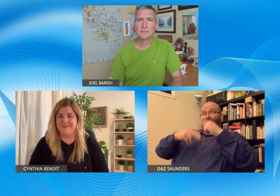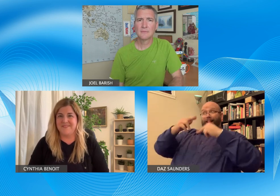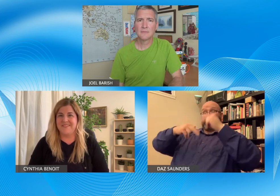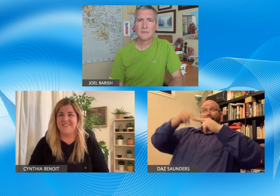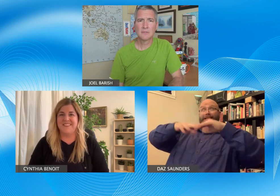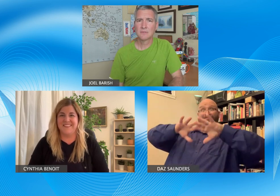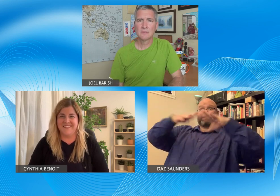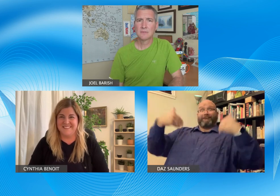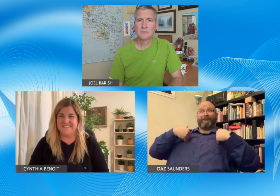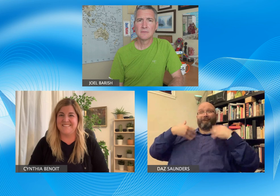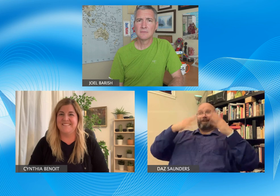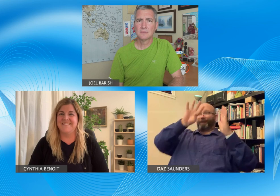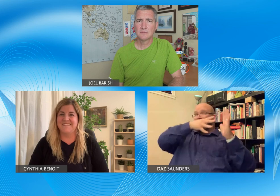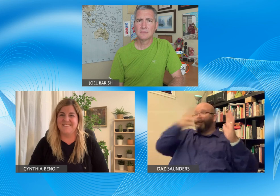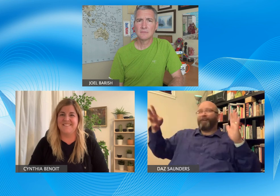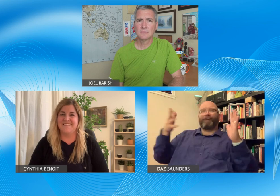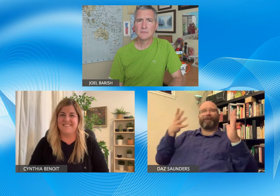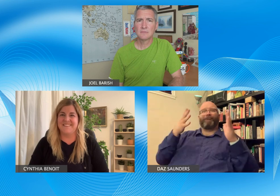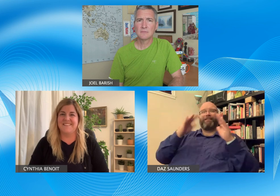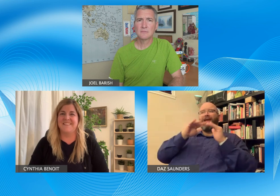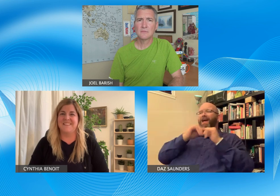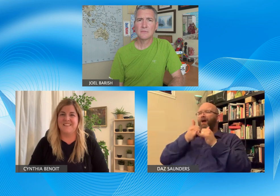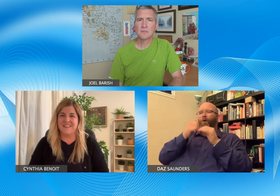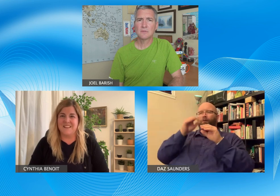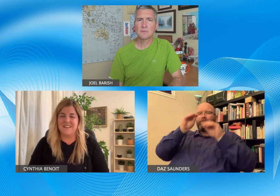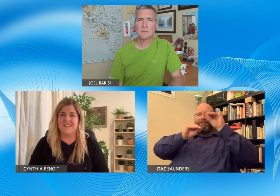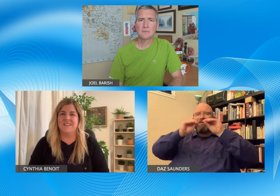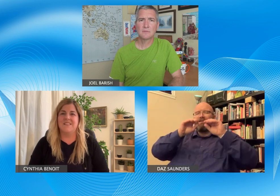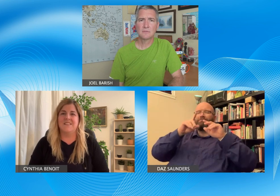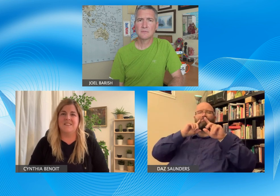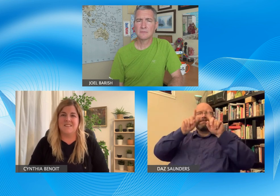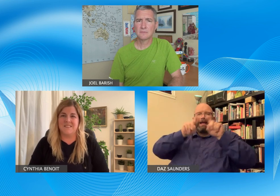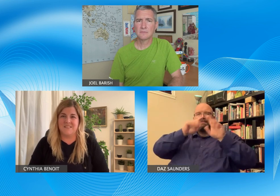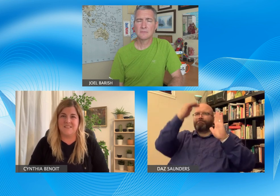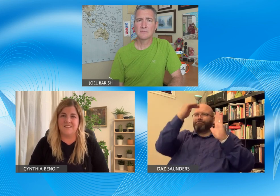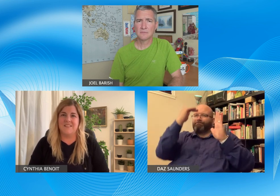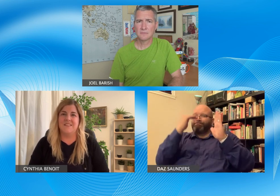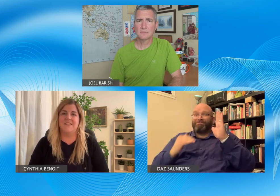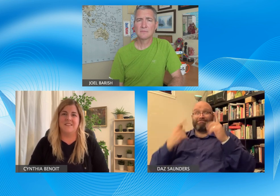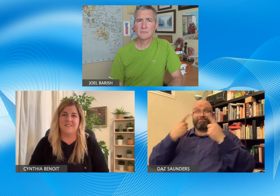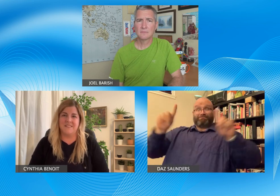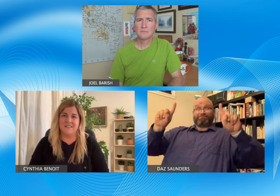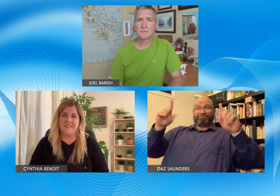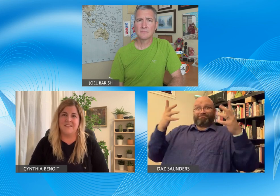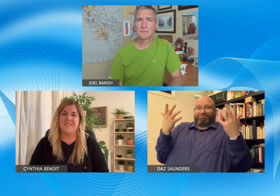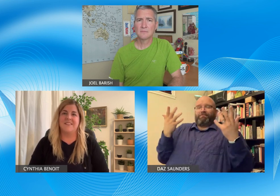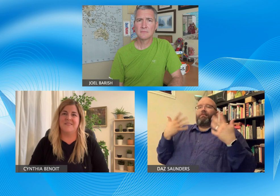we started building things. With the LSQPI chart, how it would be structured a nd how reliable the testing would be.